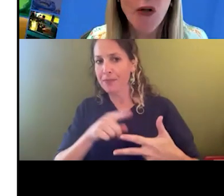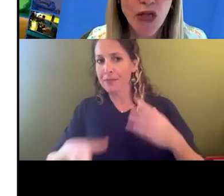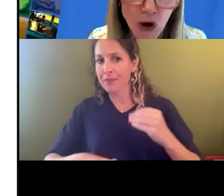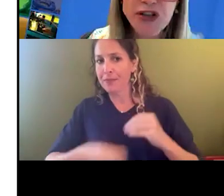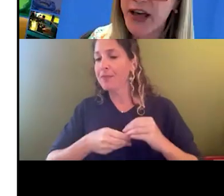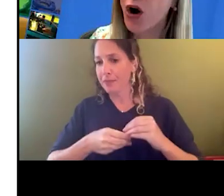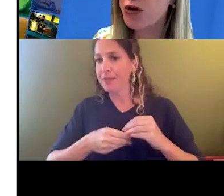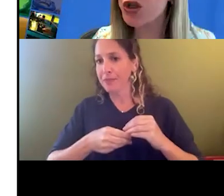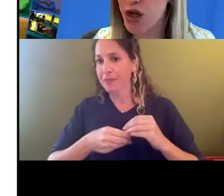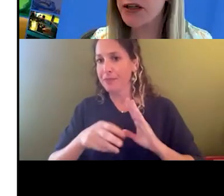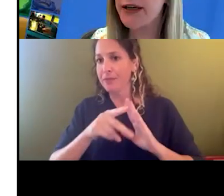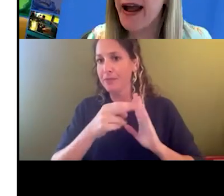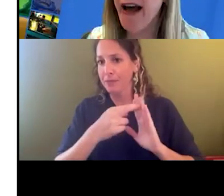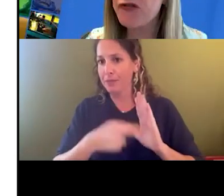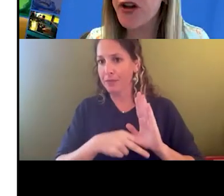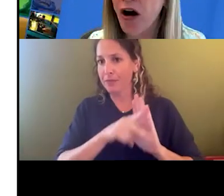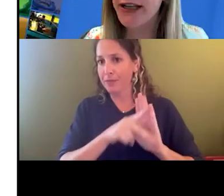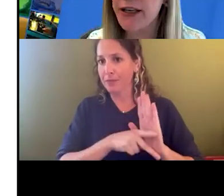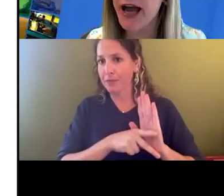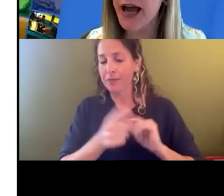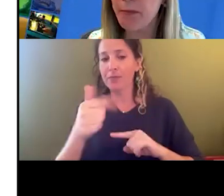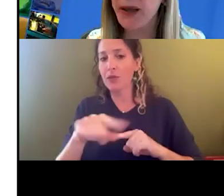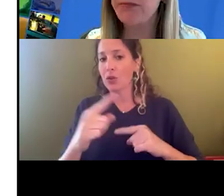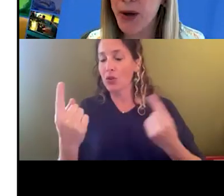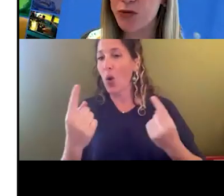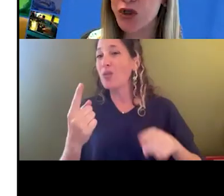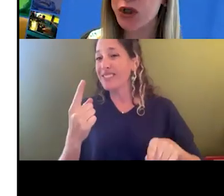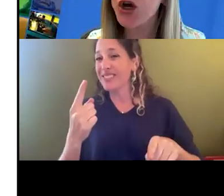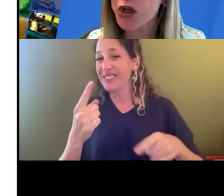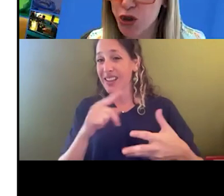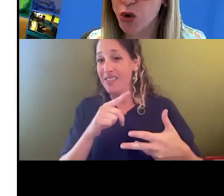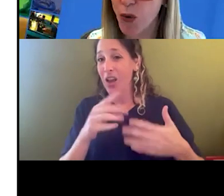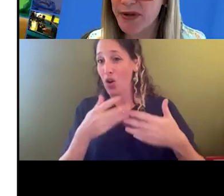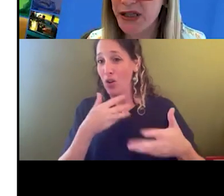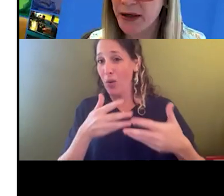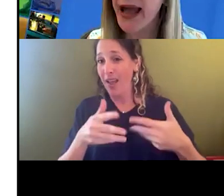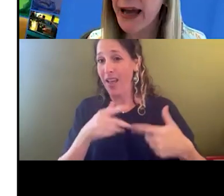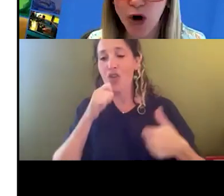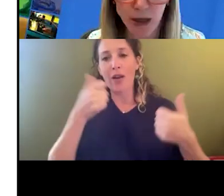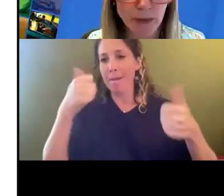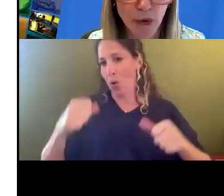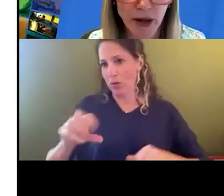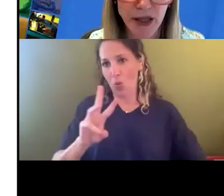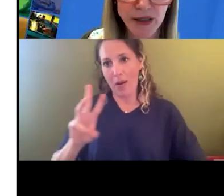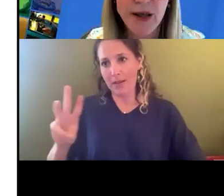Those that are shaded have not yet been posted to the website and are in process.